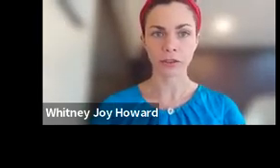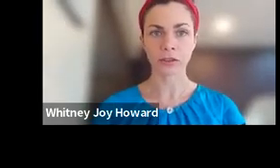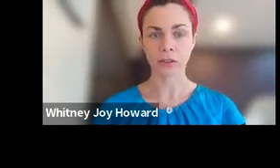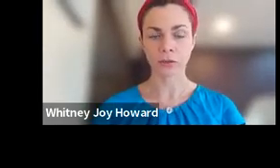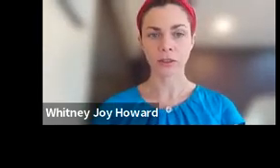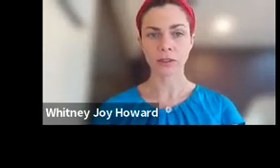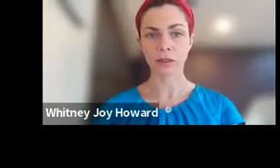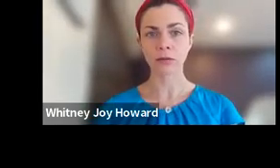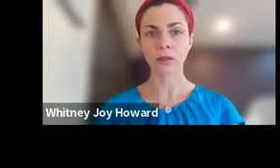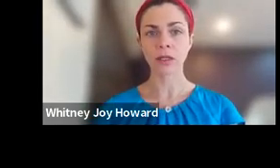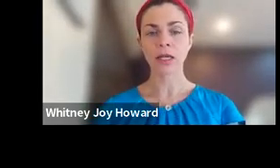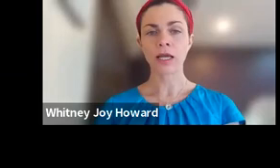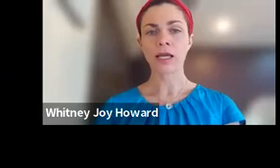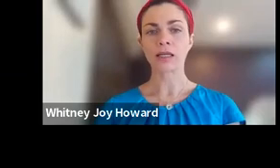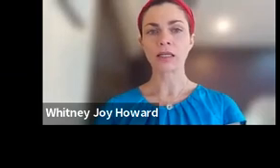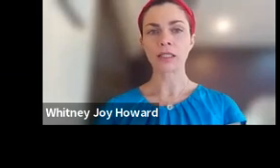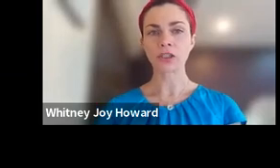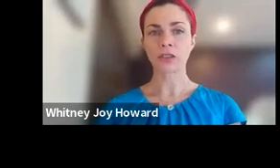our client has a voucher so the 30% DP is only 30%.